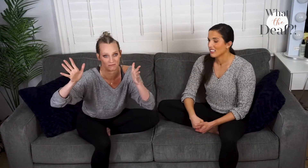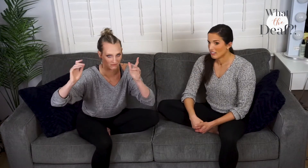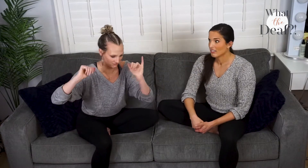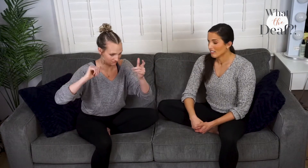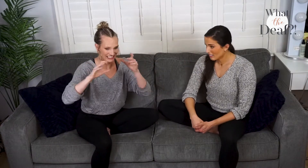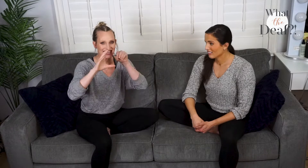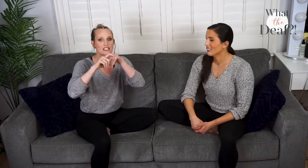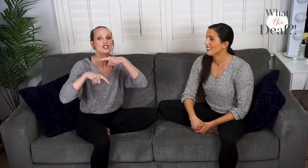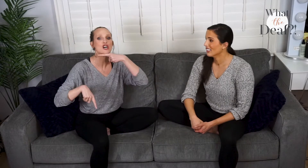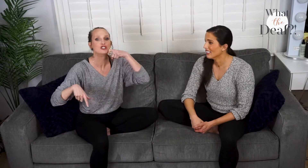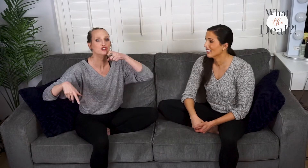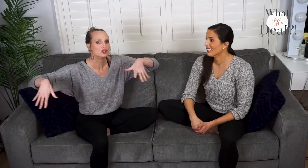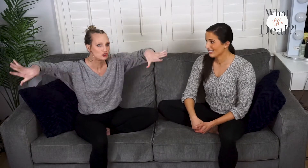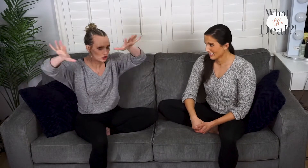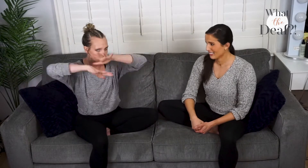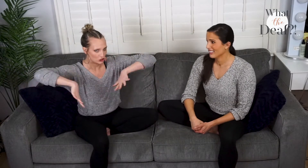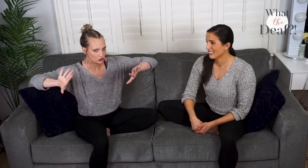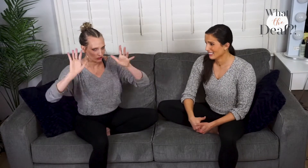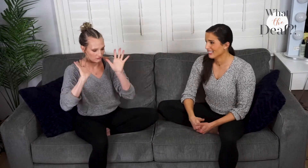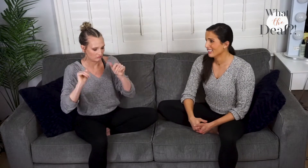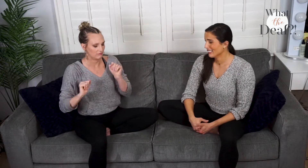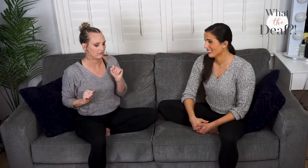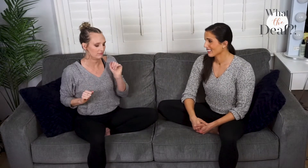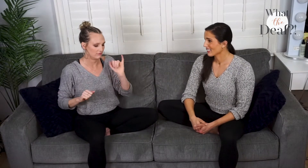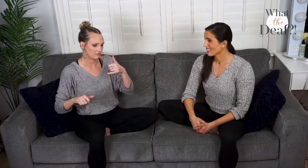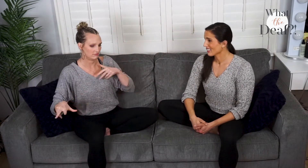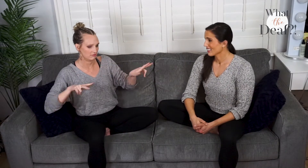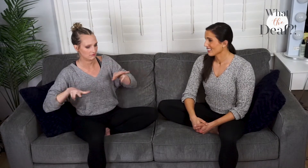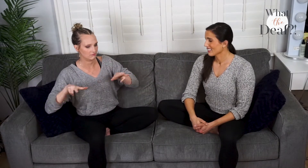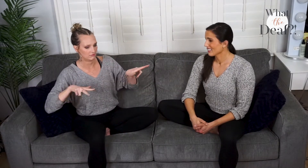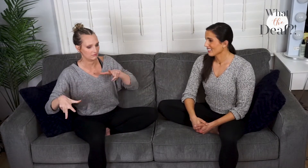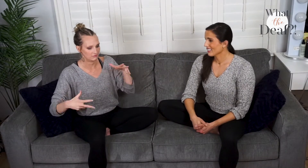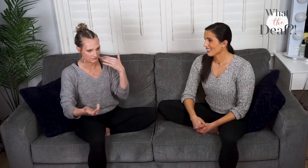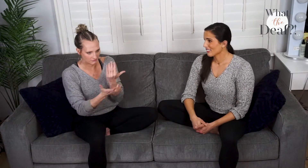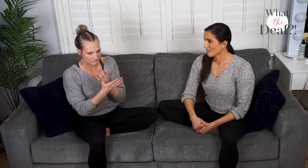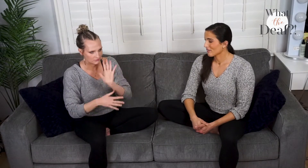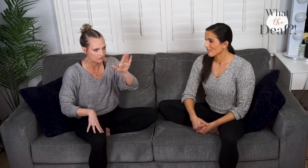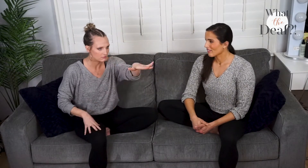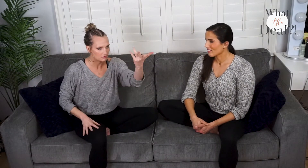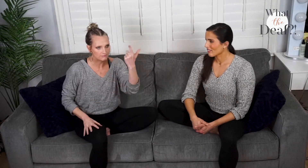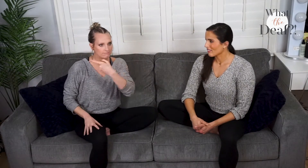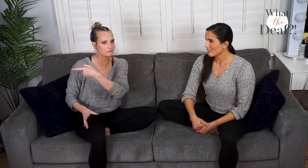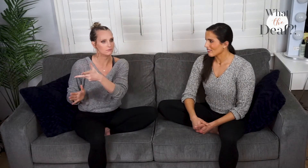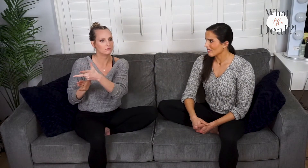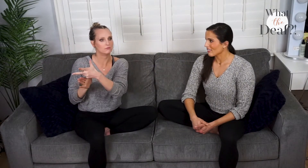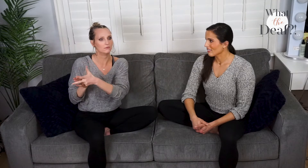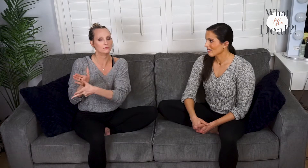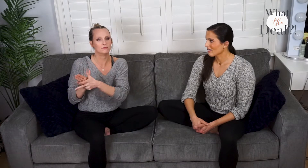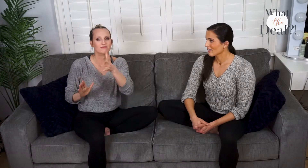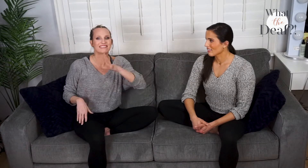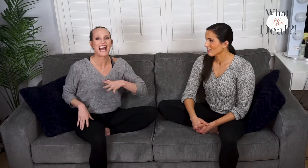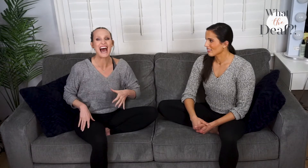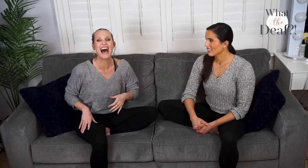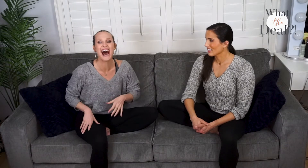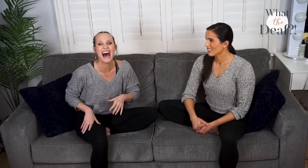It was so hot and windy and we're in the desert. So we walked and got to where we needed to go and said, "We're stuck."